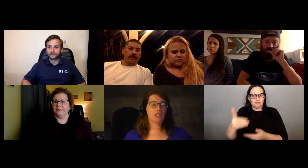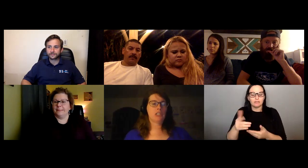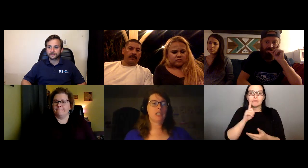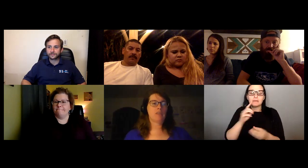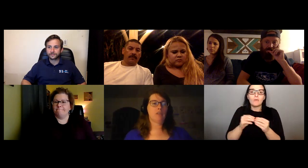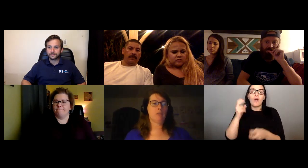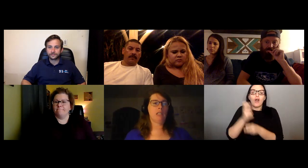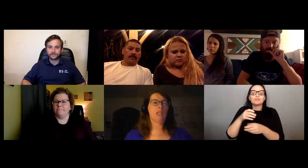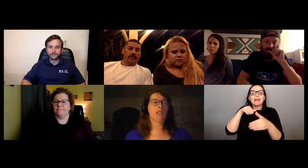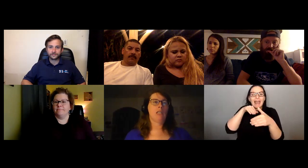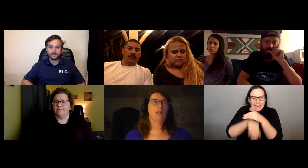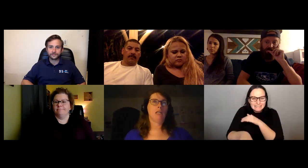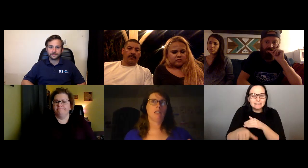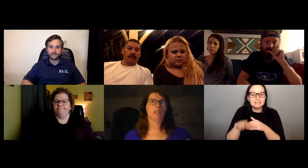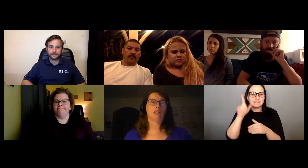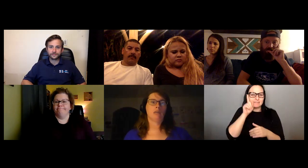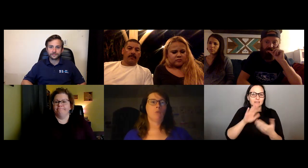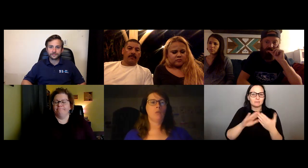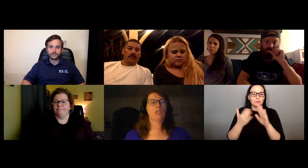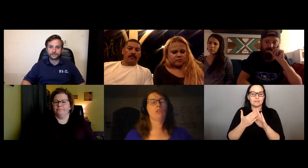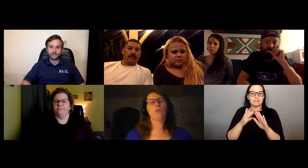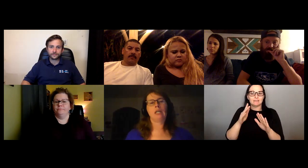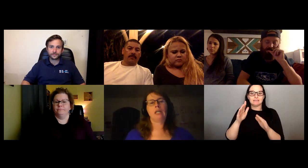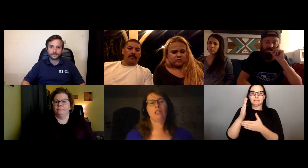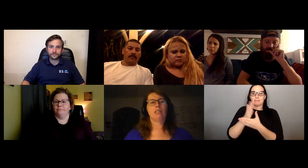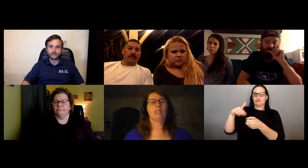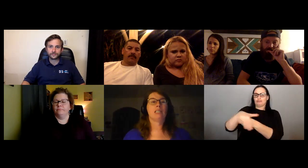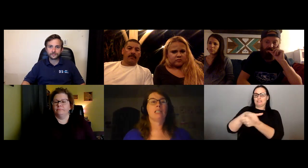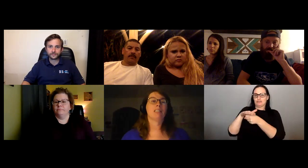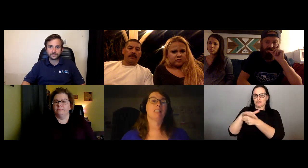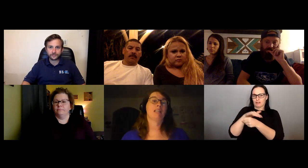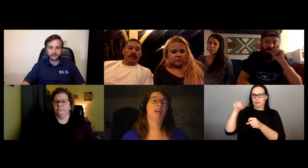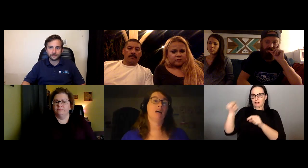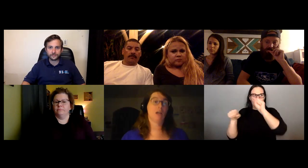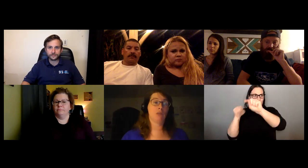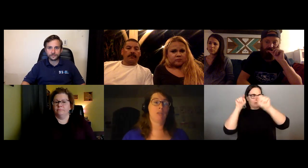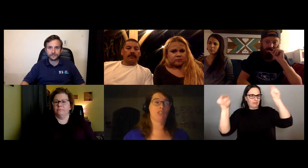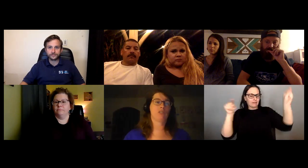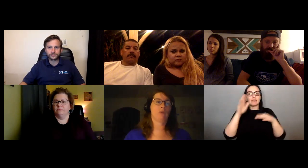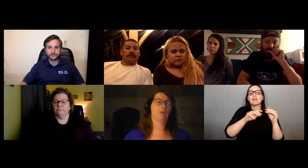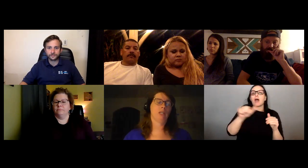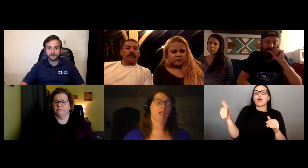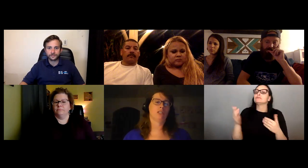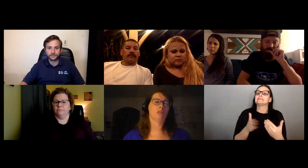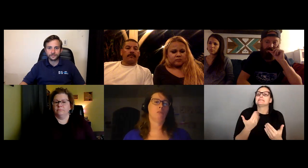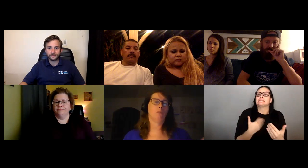deaf community in some regional locations than it is